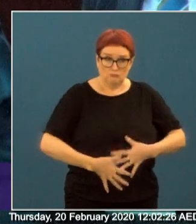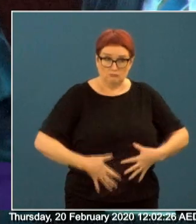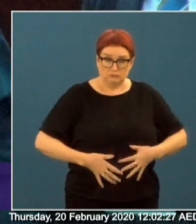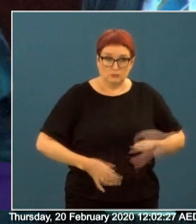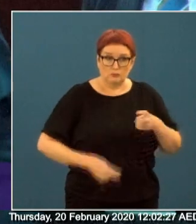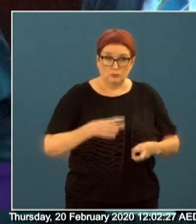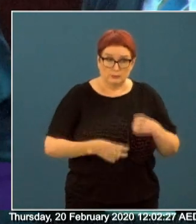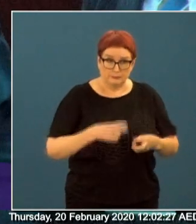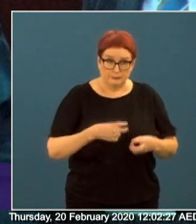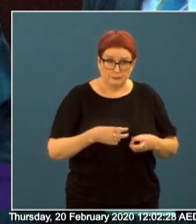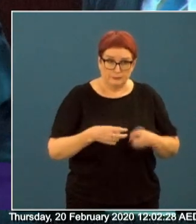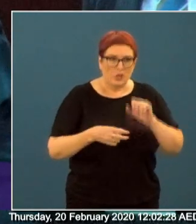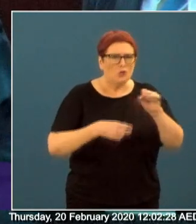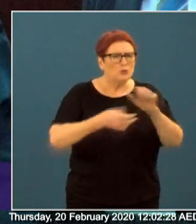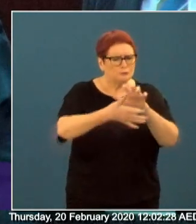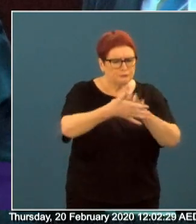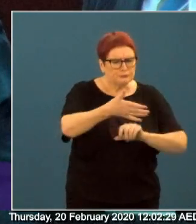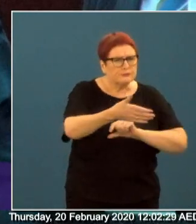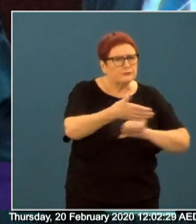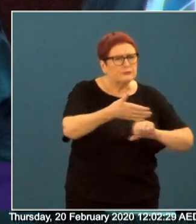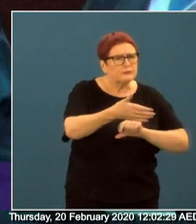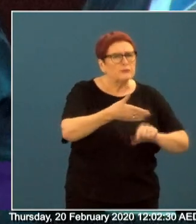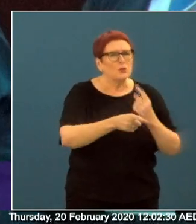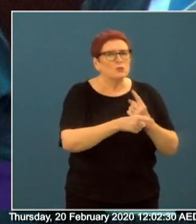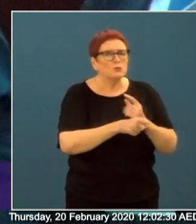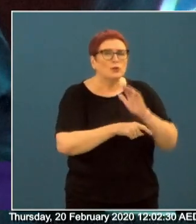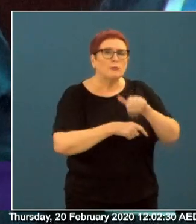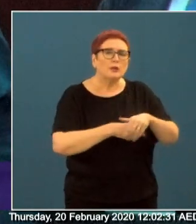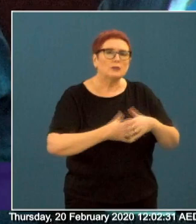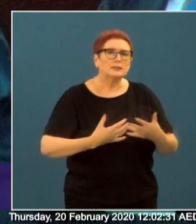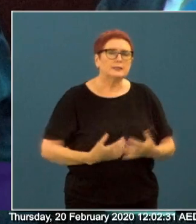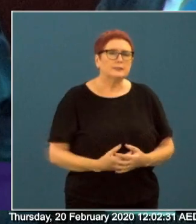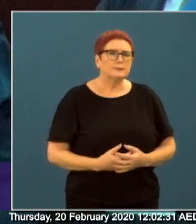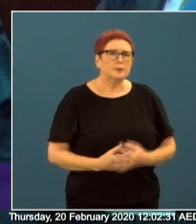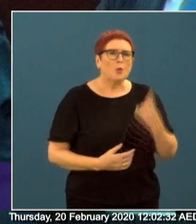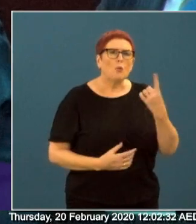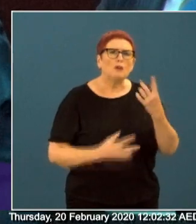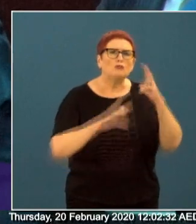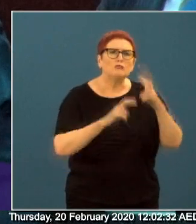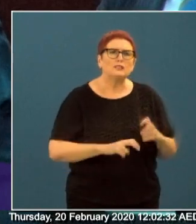And at paragraph 64 you talk about a report in New South Wales